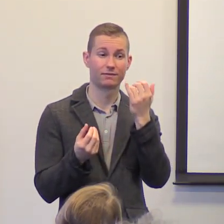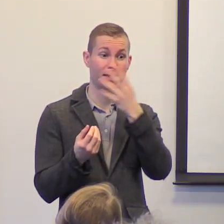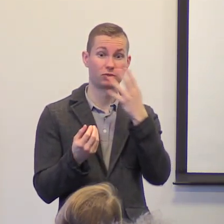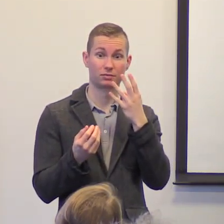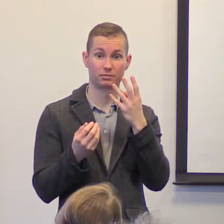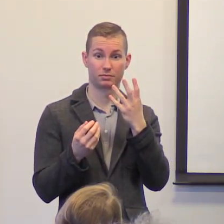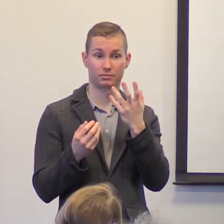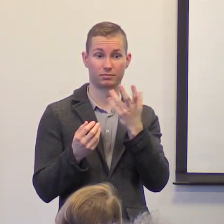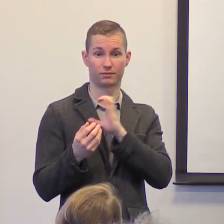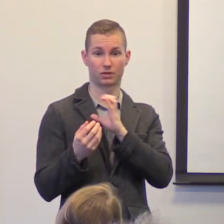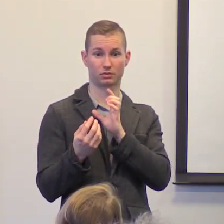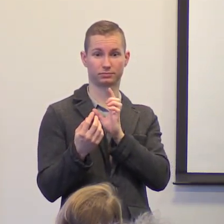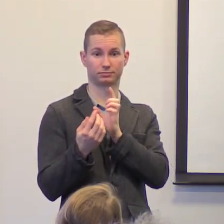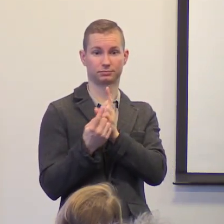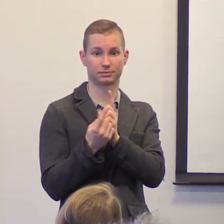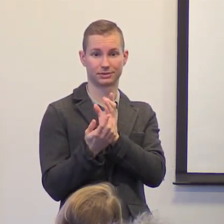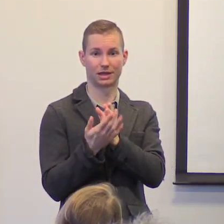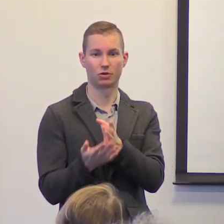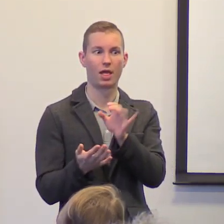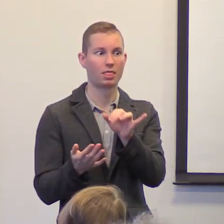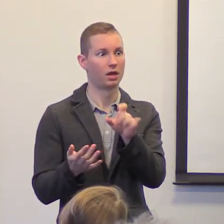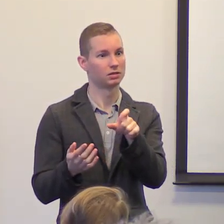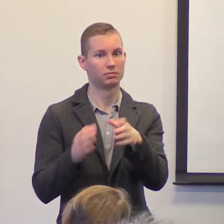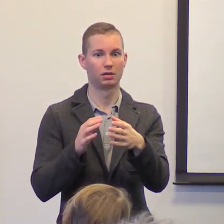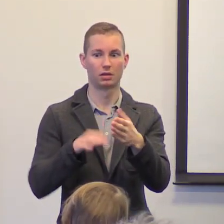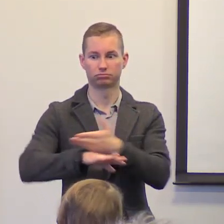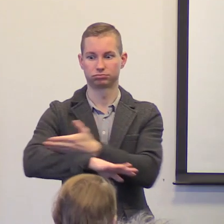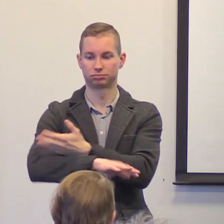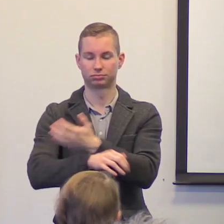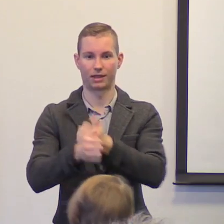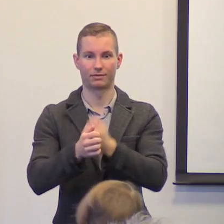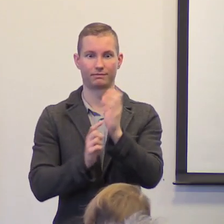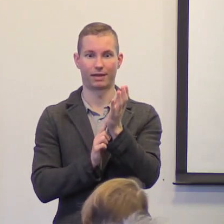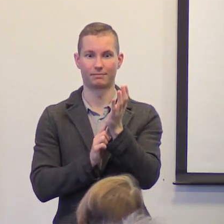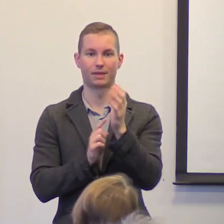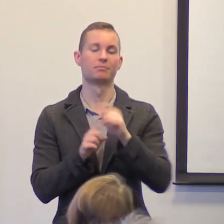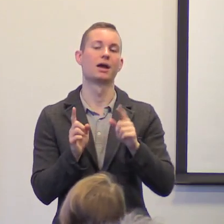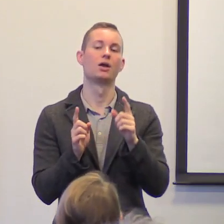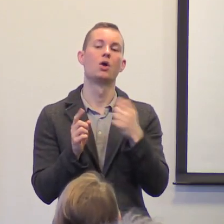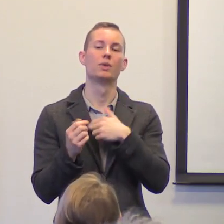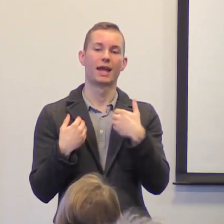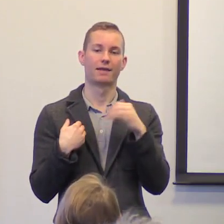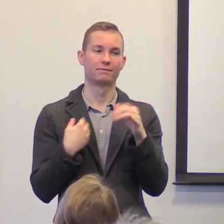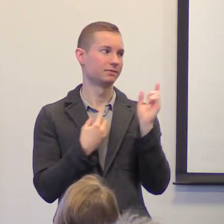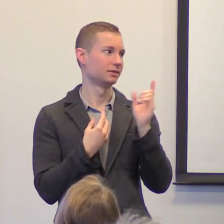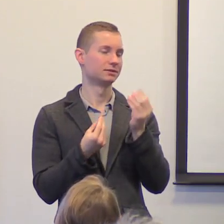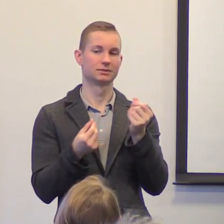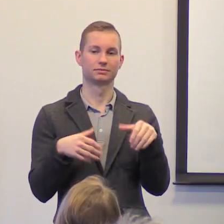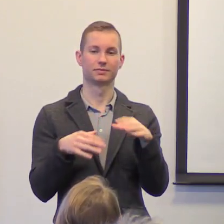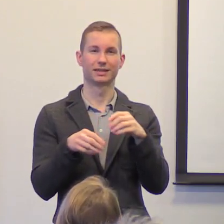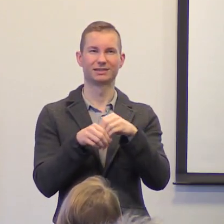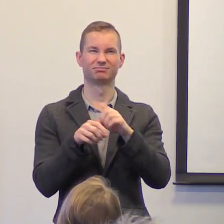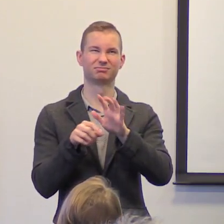officials, which has to be updated every five minutes these days. But we have the Know Your Rights materials in something like 47 different languages because